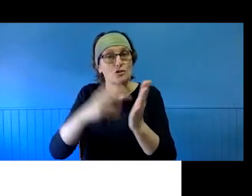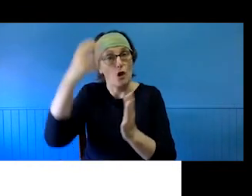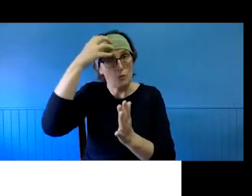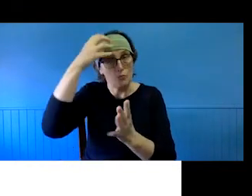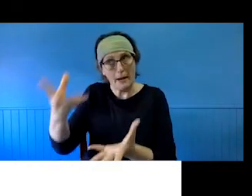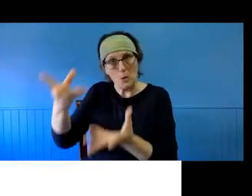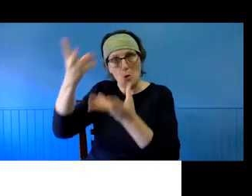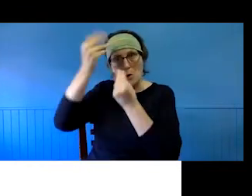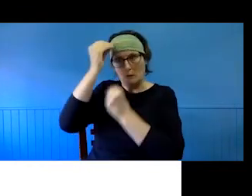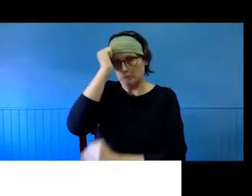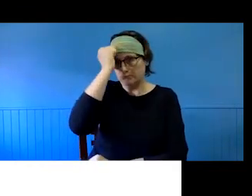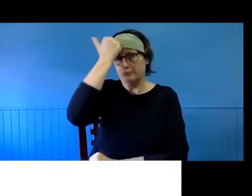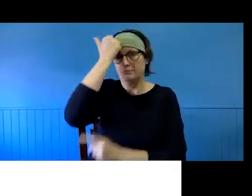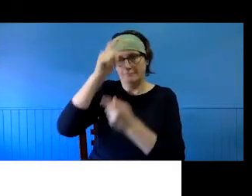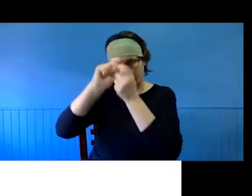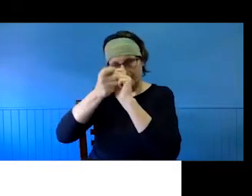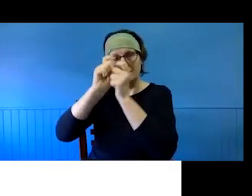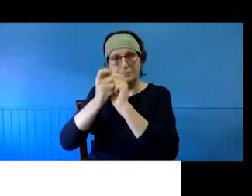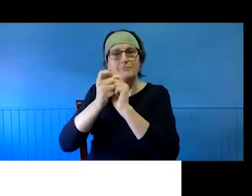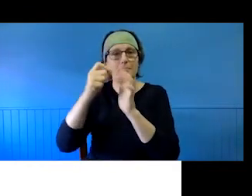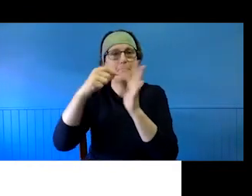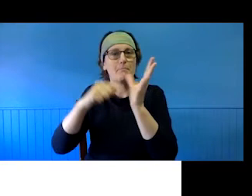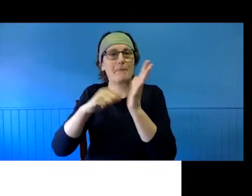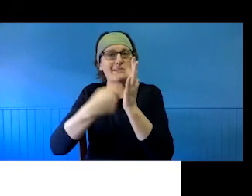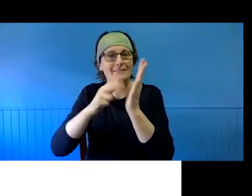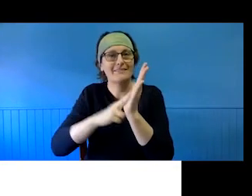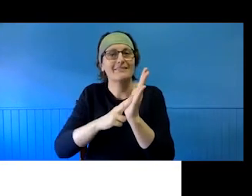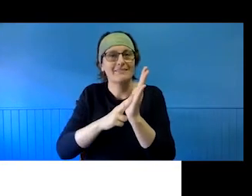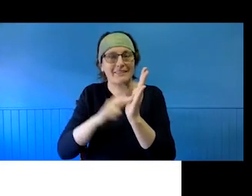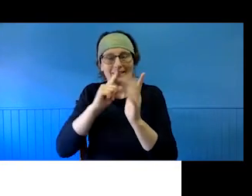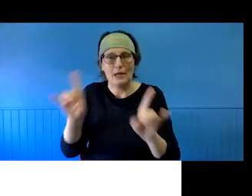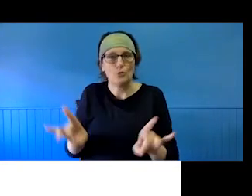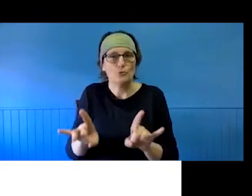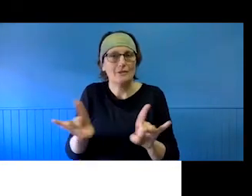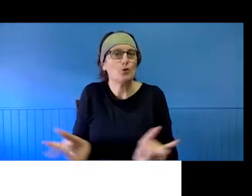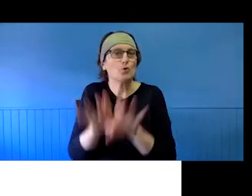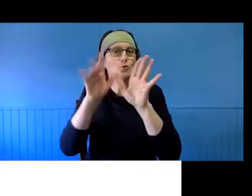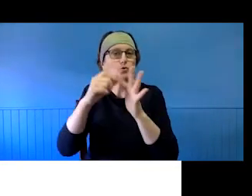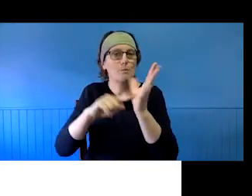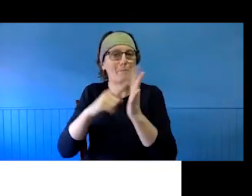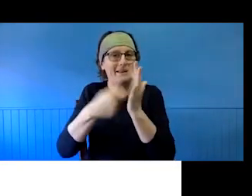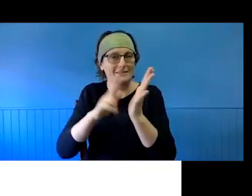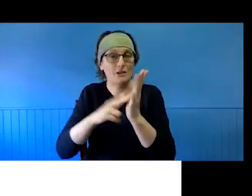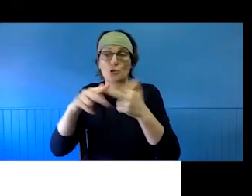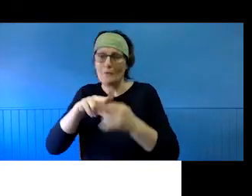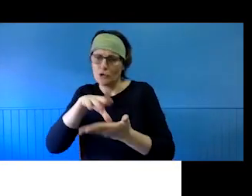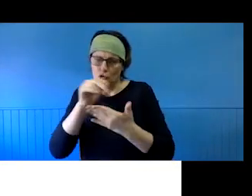quickly adapt in a new scenario if it is similar to a different